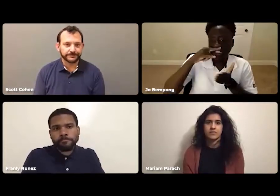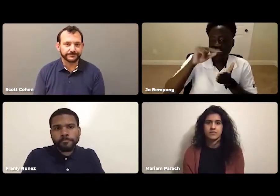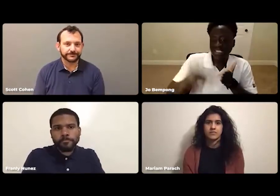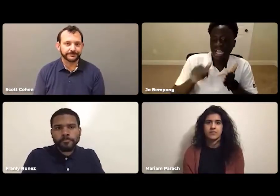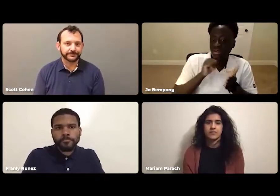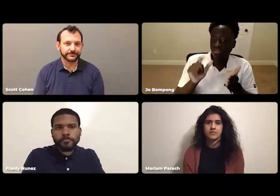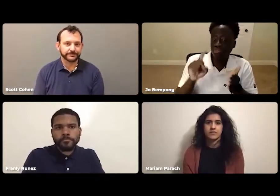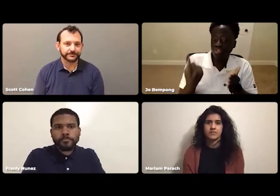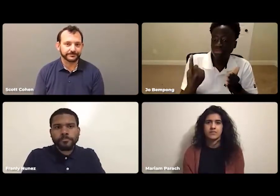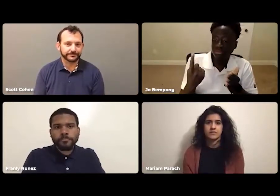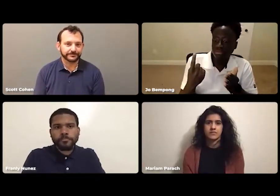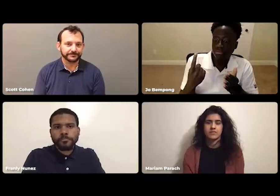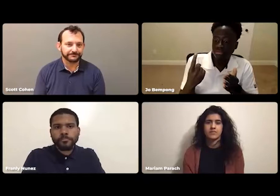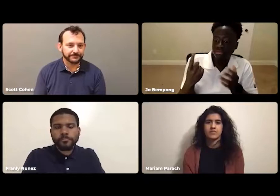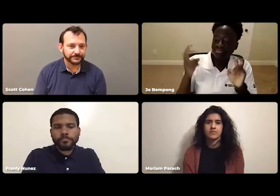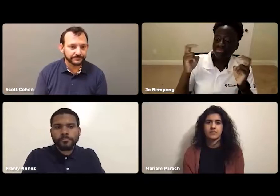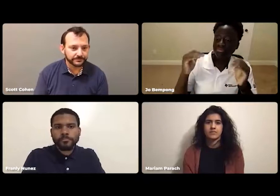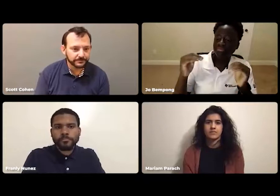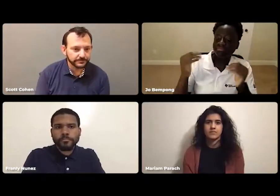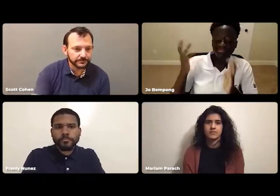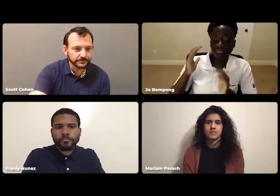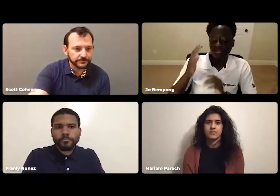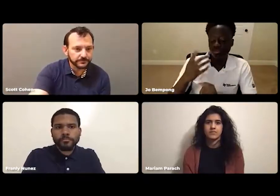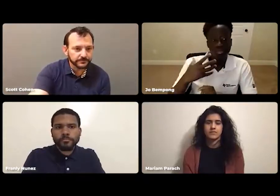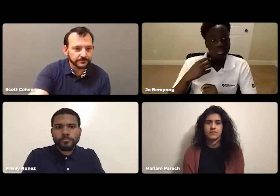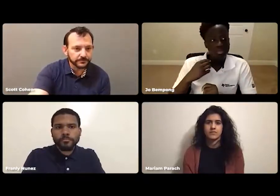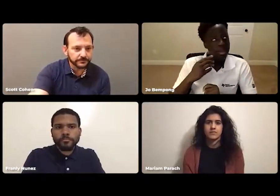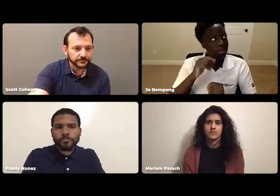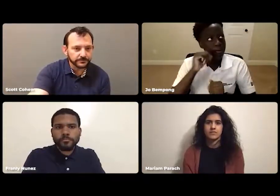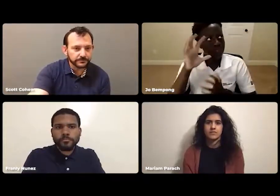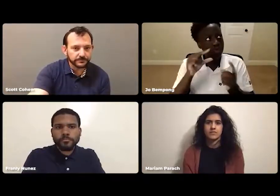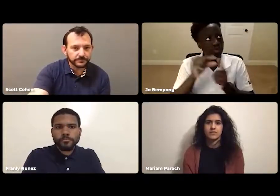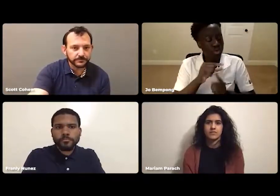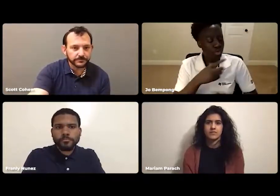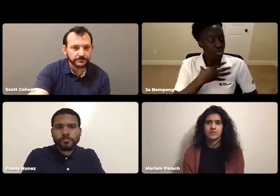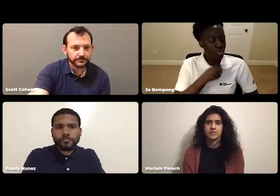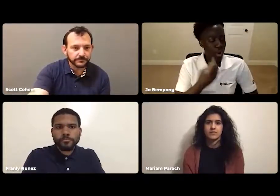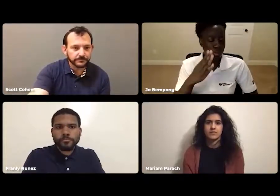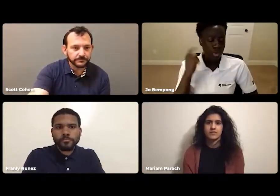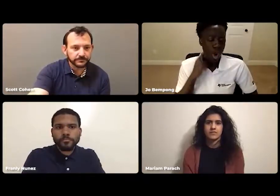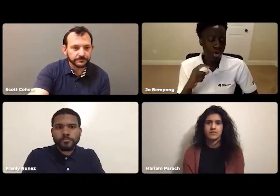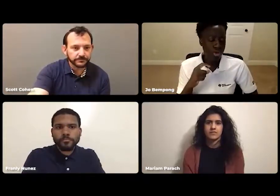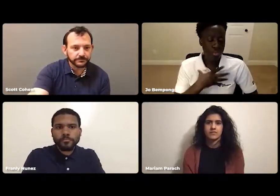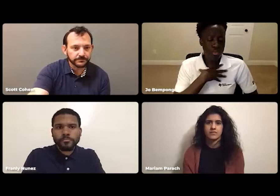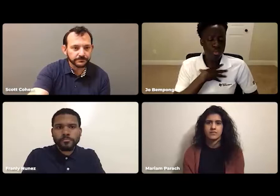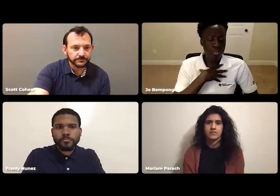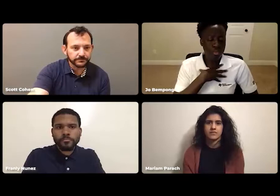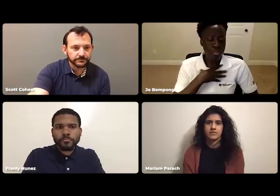And white collar vs. blue collar jobs . . . I don't want to mix up my terms.